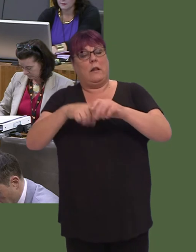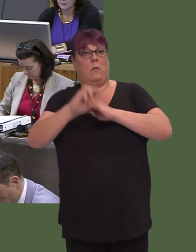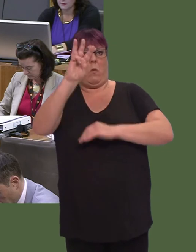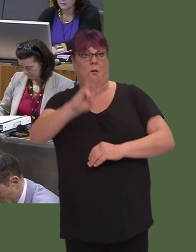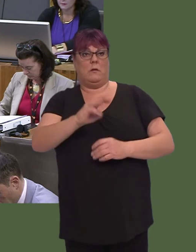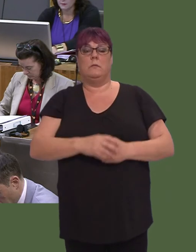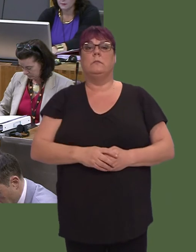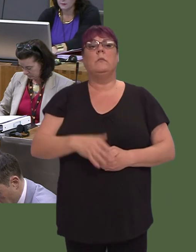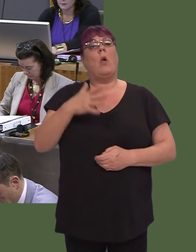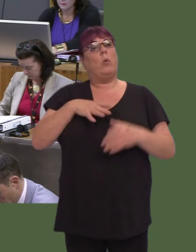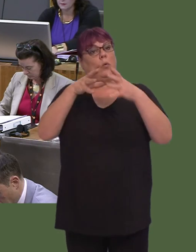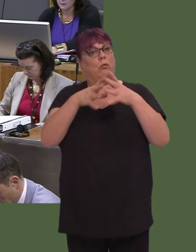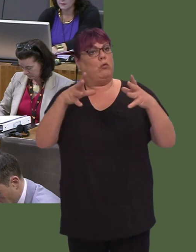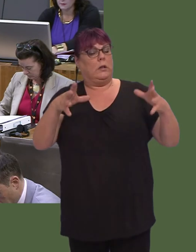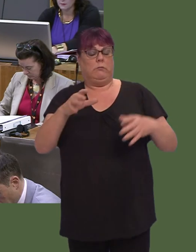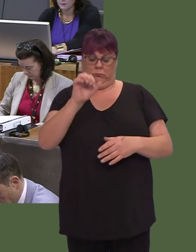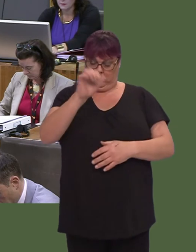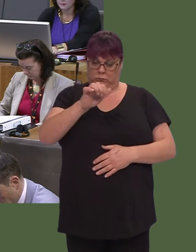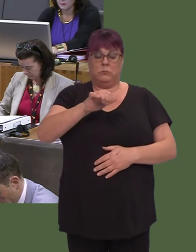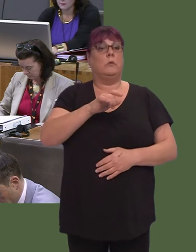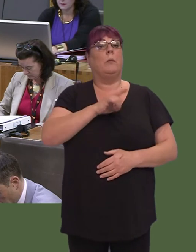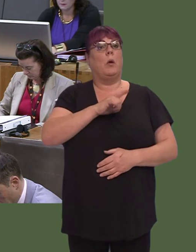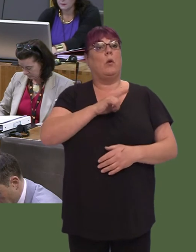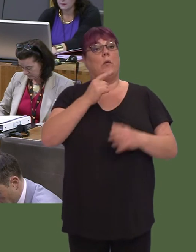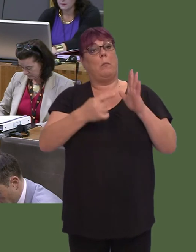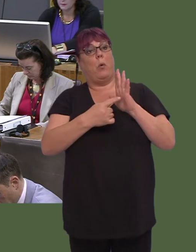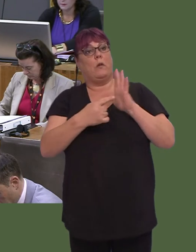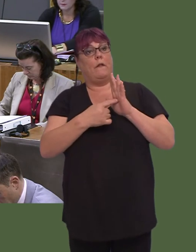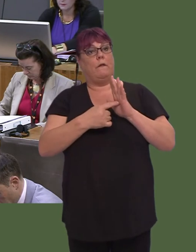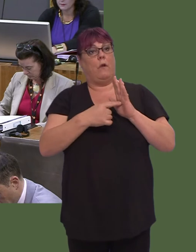We want to do that through the importance of regional and local priorities within local